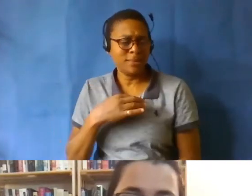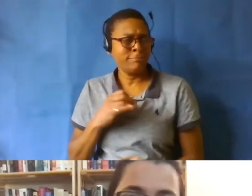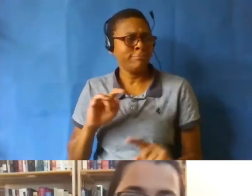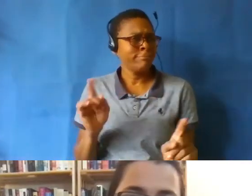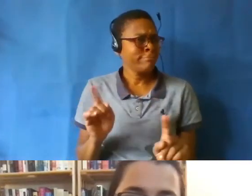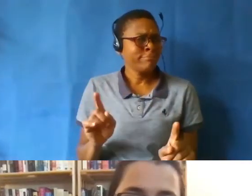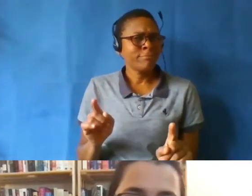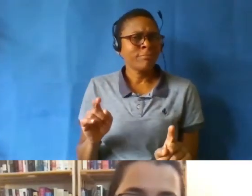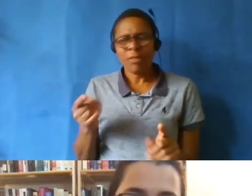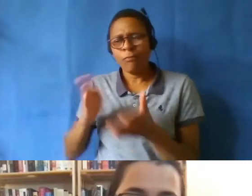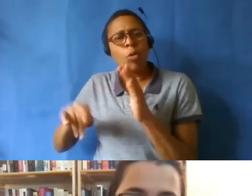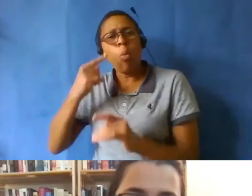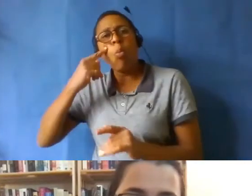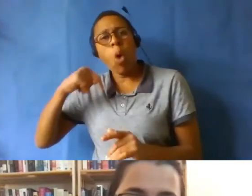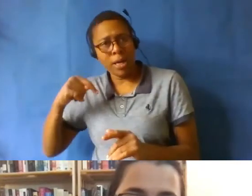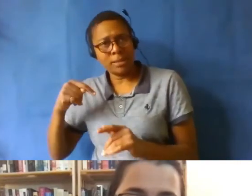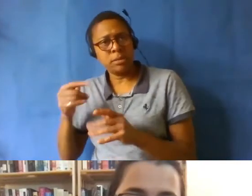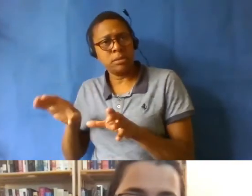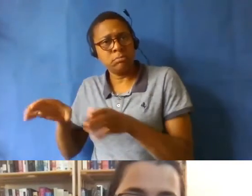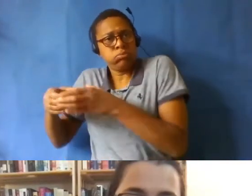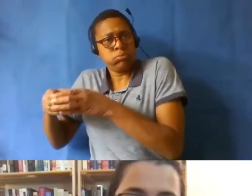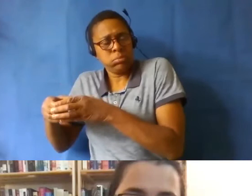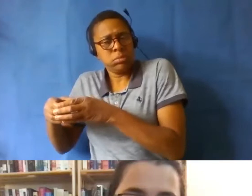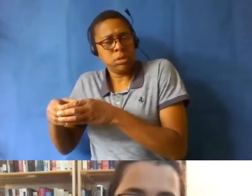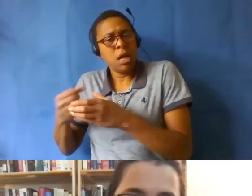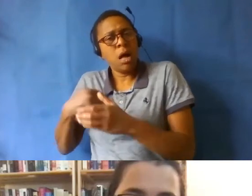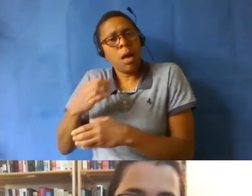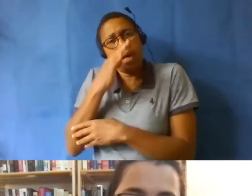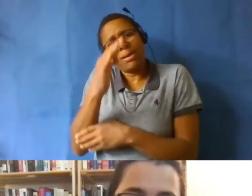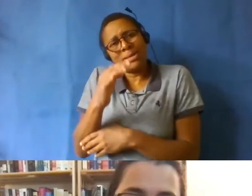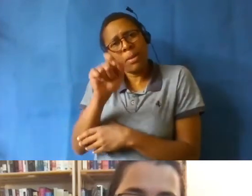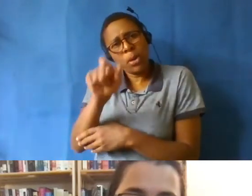institutions I asked, the person who posing the question is saying since this